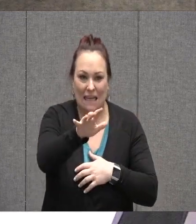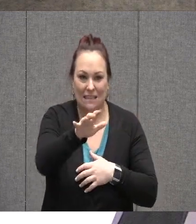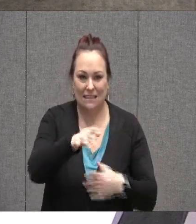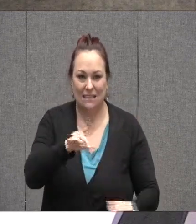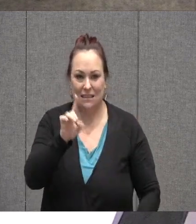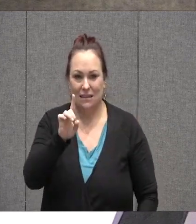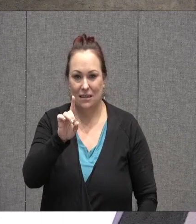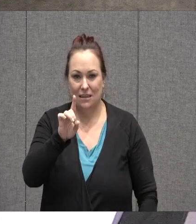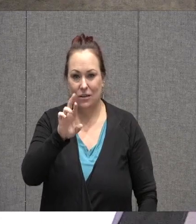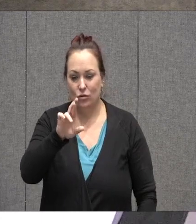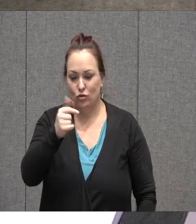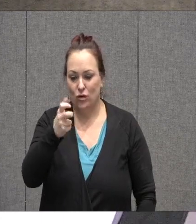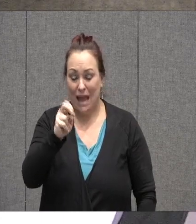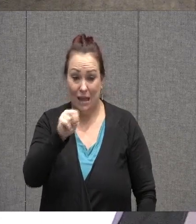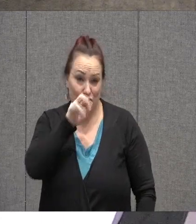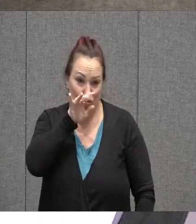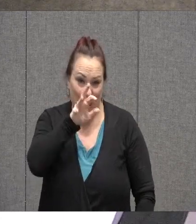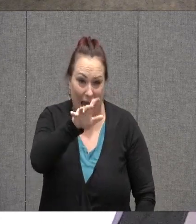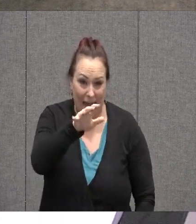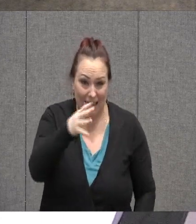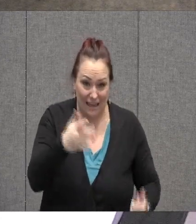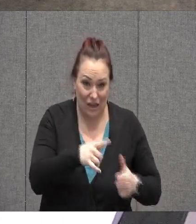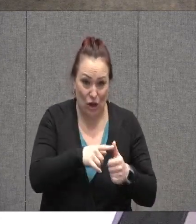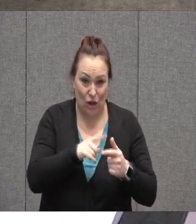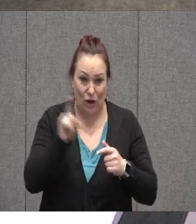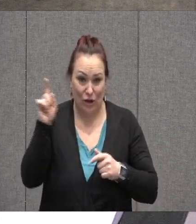but there is a dragon here, and another one there.